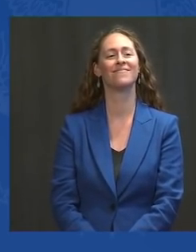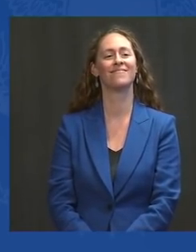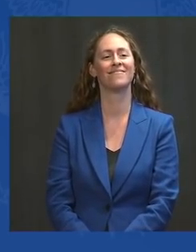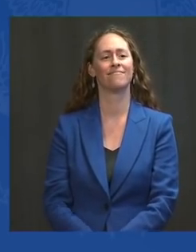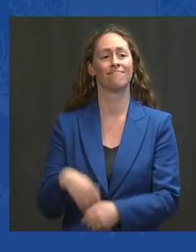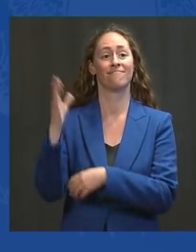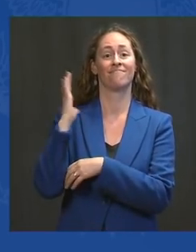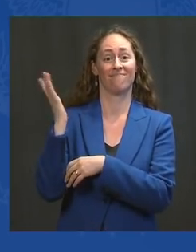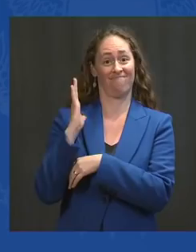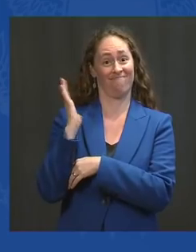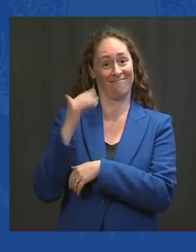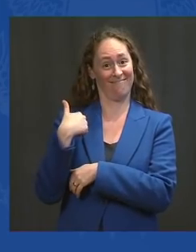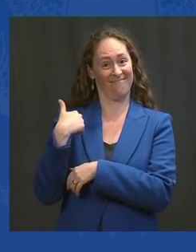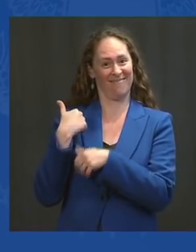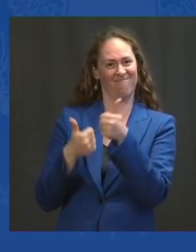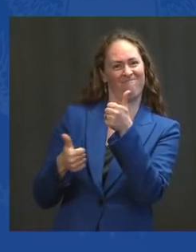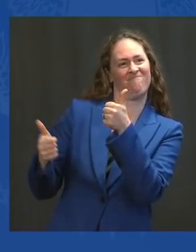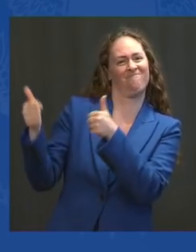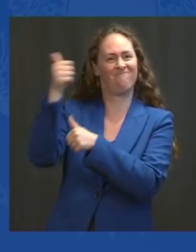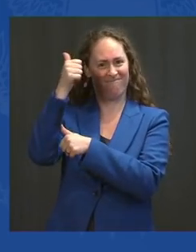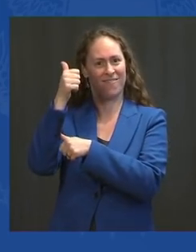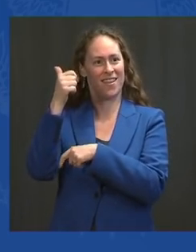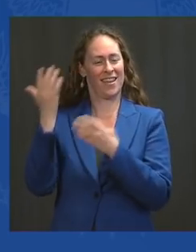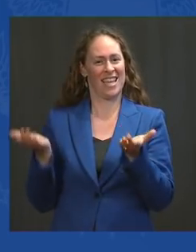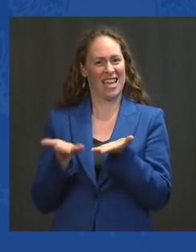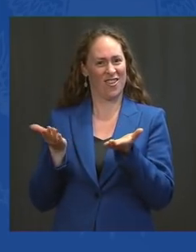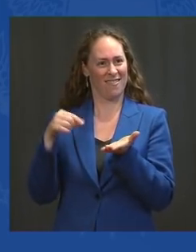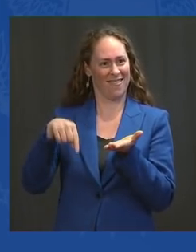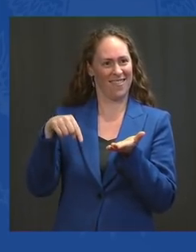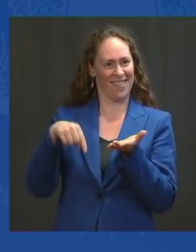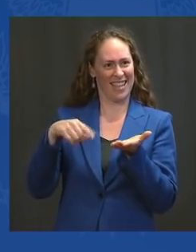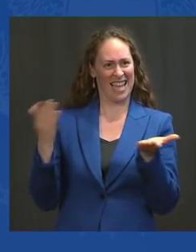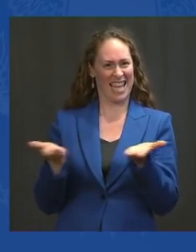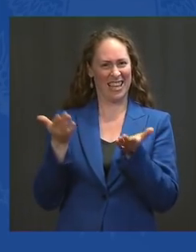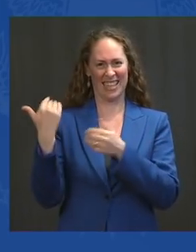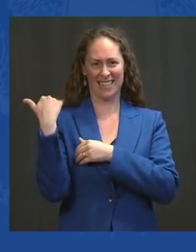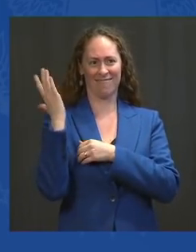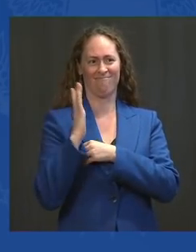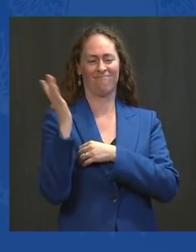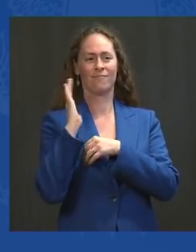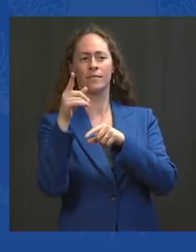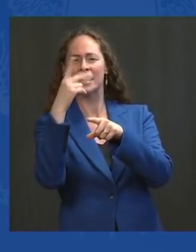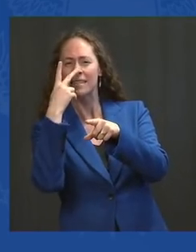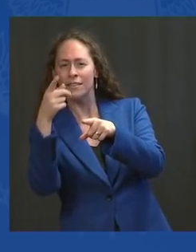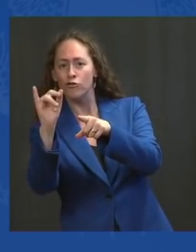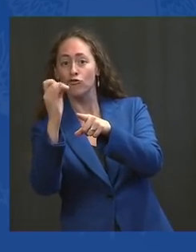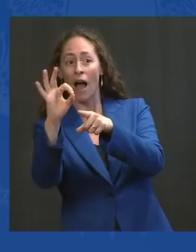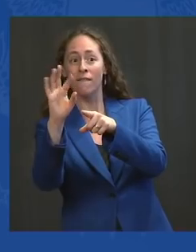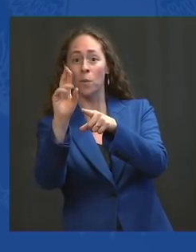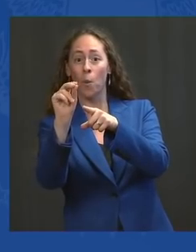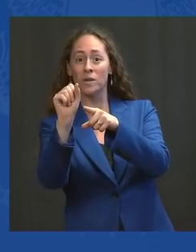And Jeffrey Rosen allowed me to do that for a while. But thank you all for being here. I truly appreciate it.